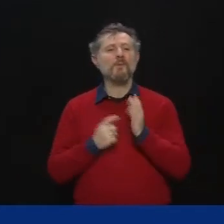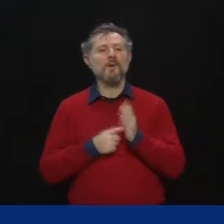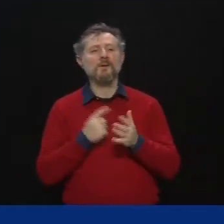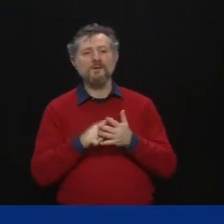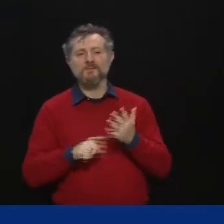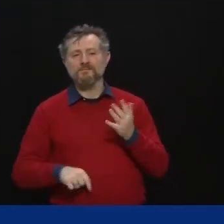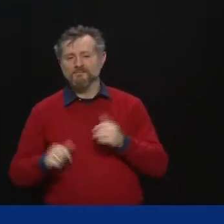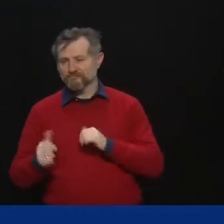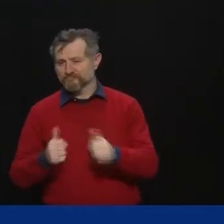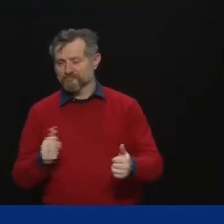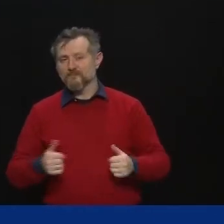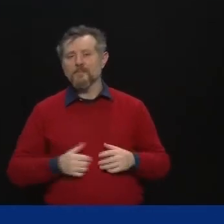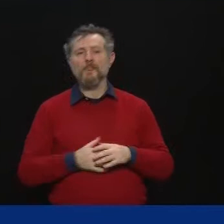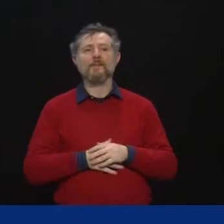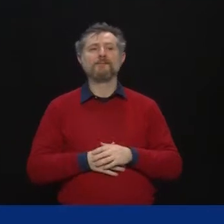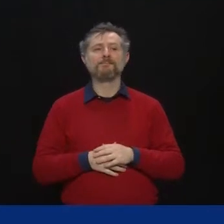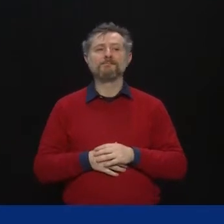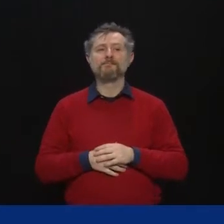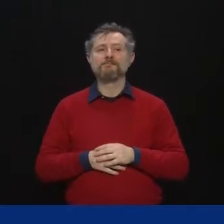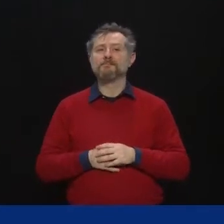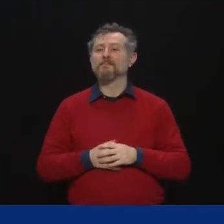SO WE'RE PUTTING ON THE TABLE